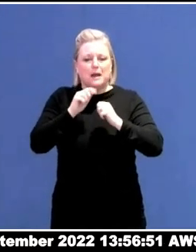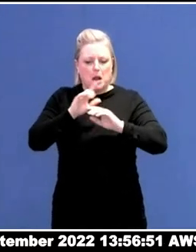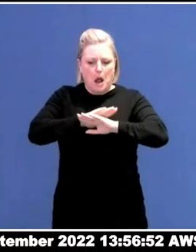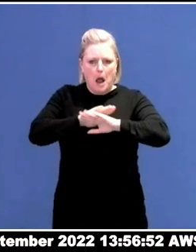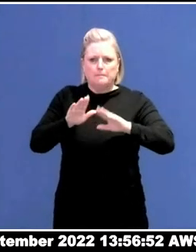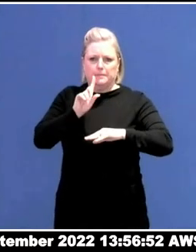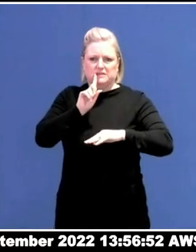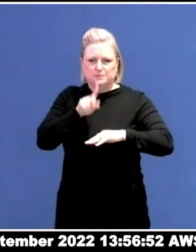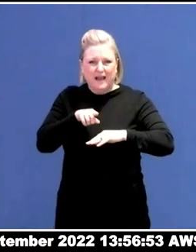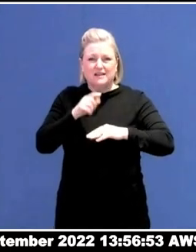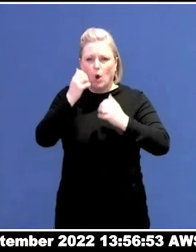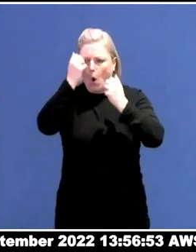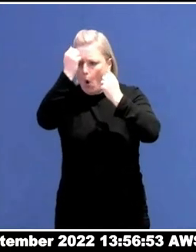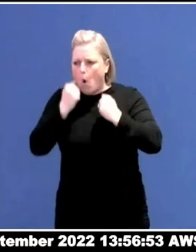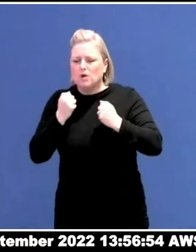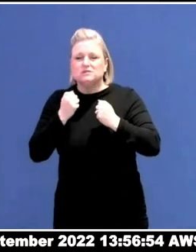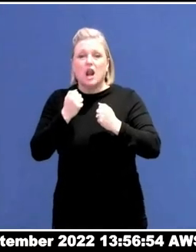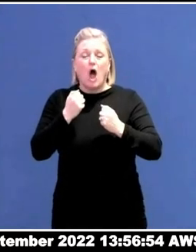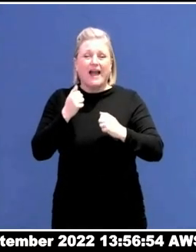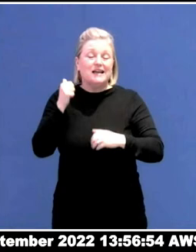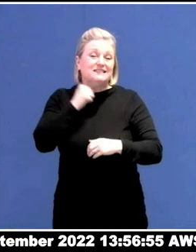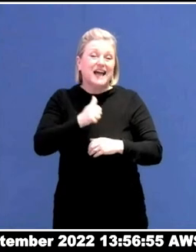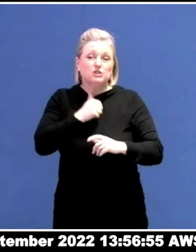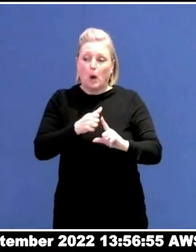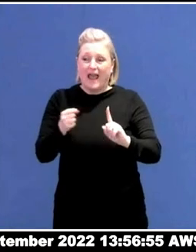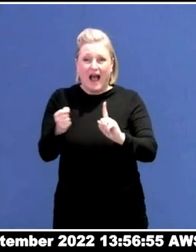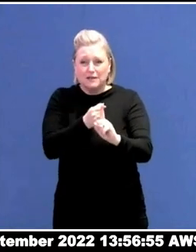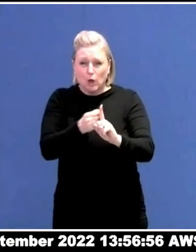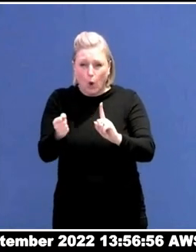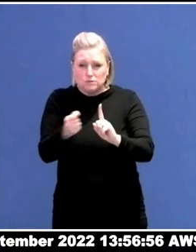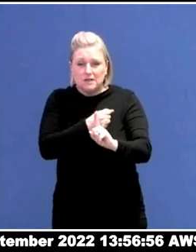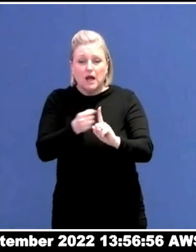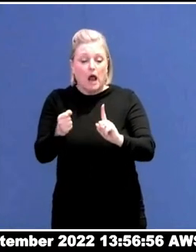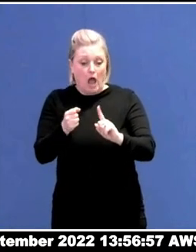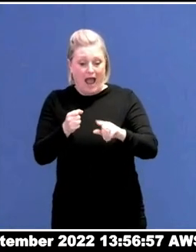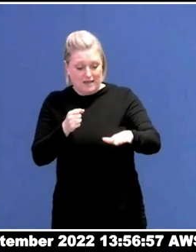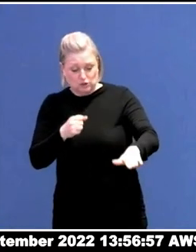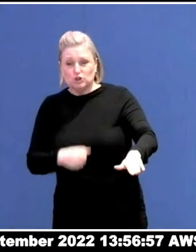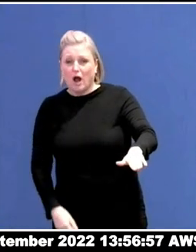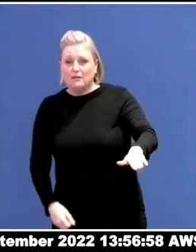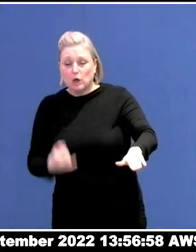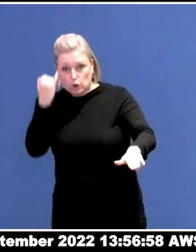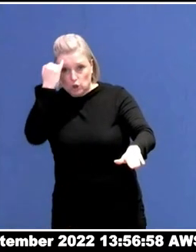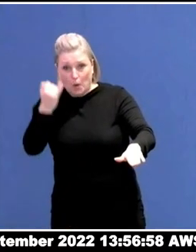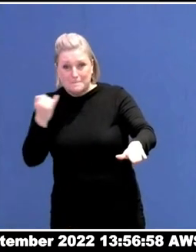If you have been sexually assaulted, can you - particularly as a child, can you imagine the impact that strip searching has on you?